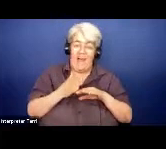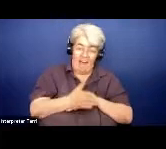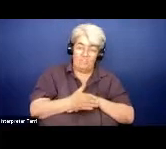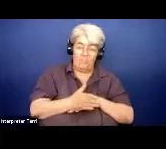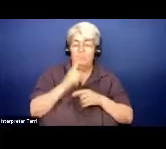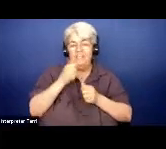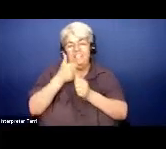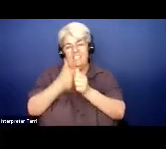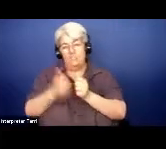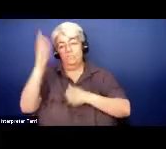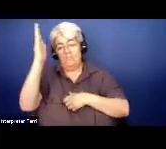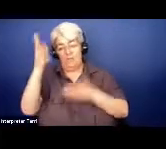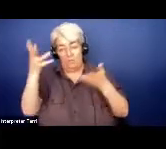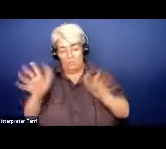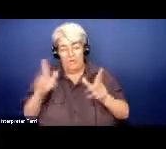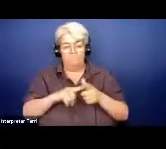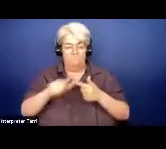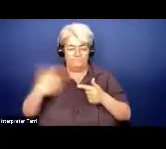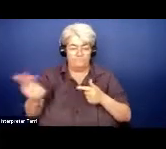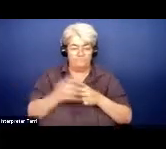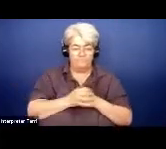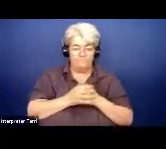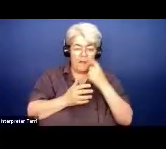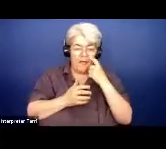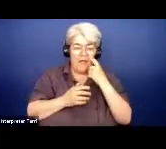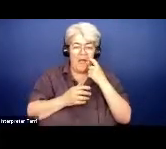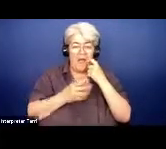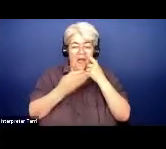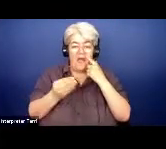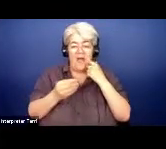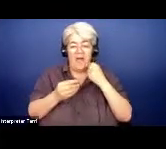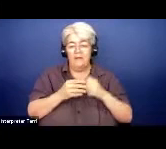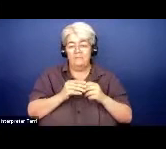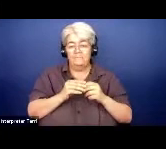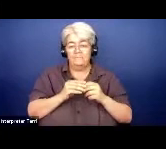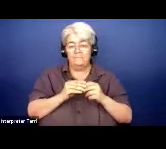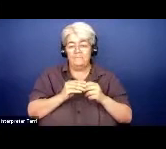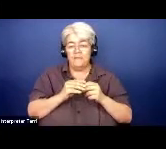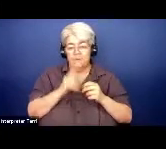a time to ask questions. If there's time we are going to try to stay on our schedule.